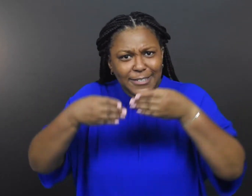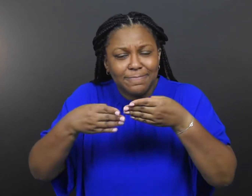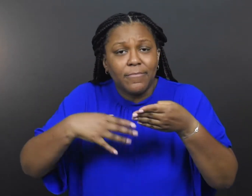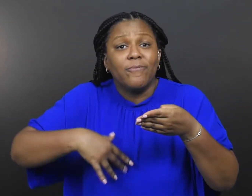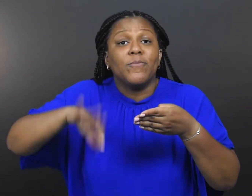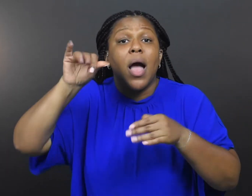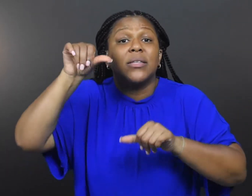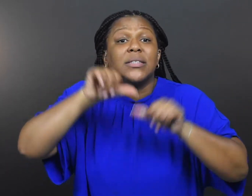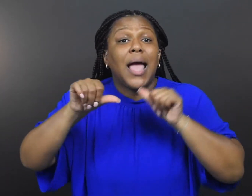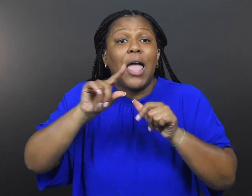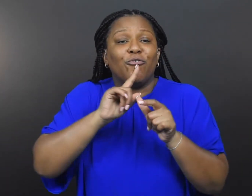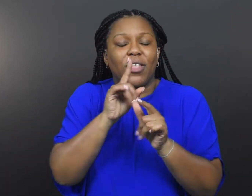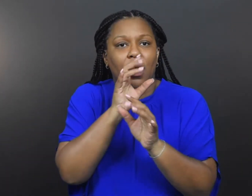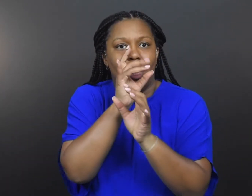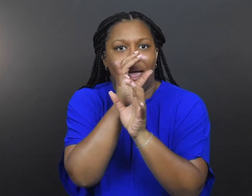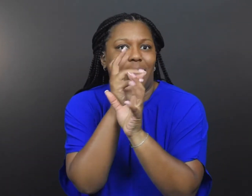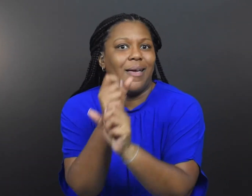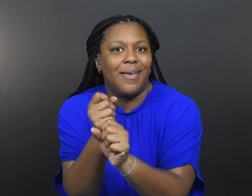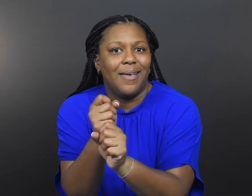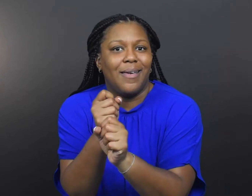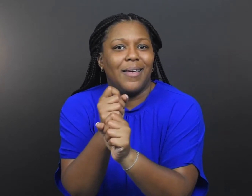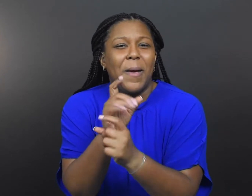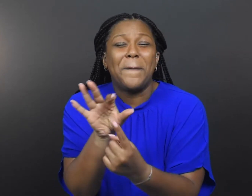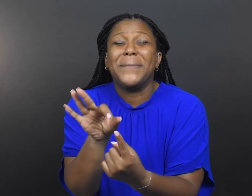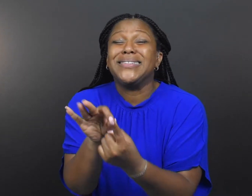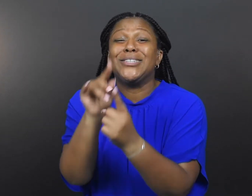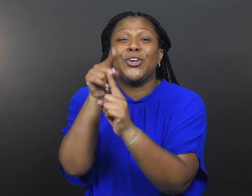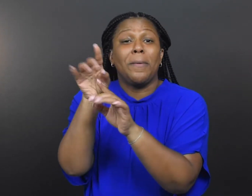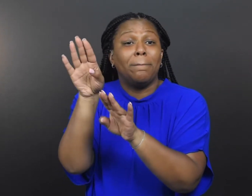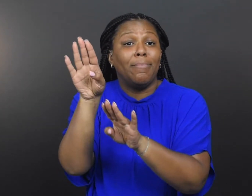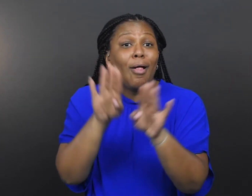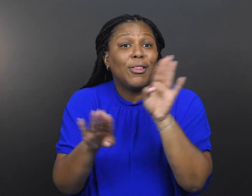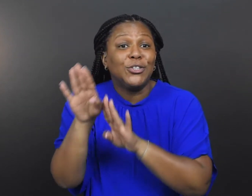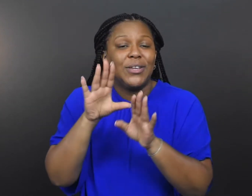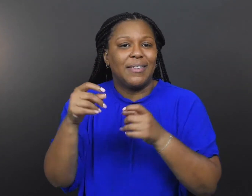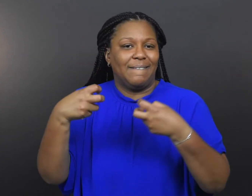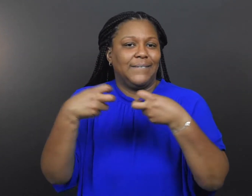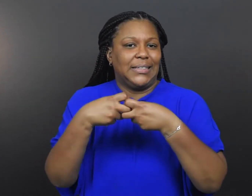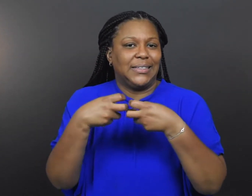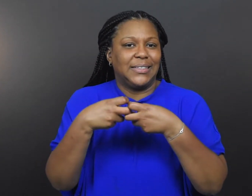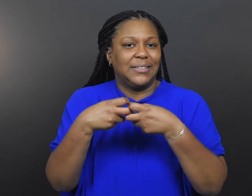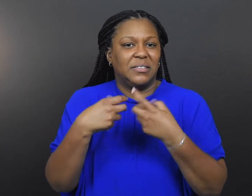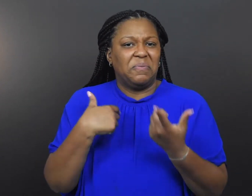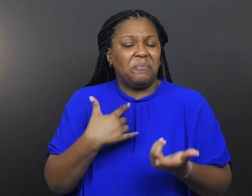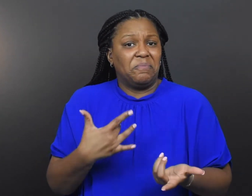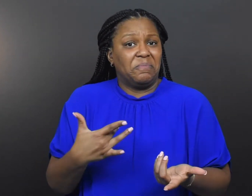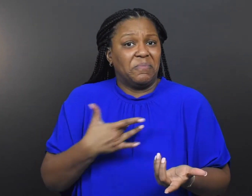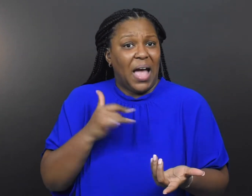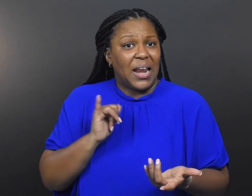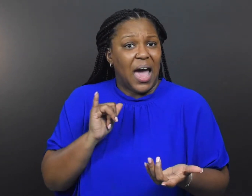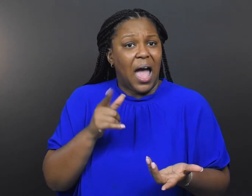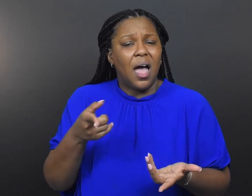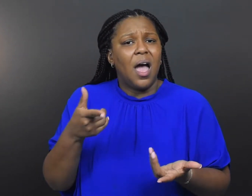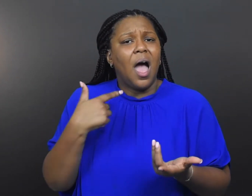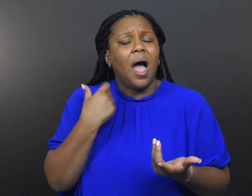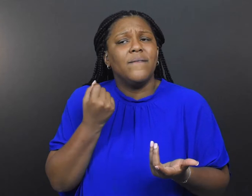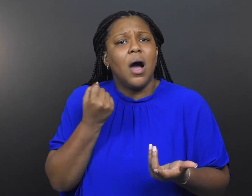I found sciences to be really interesting — particularly biology and physics. I felt like